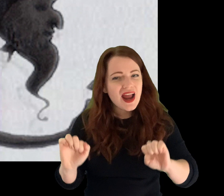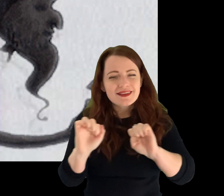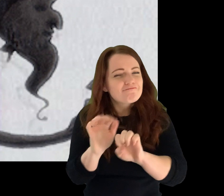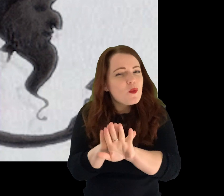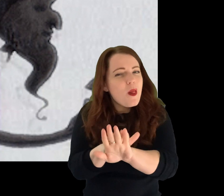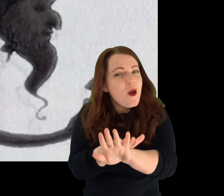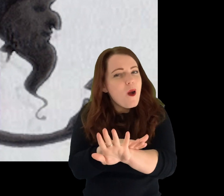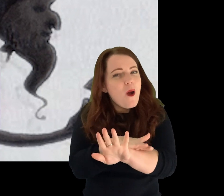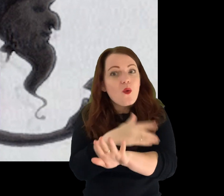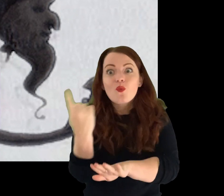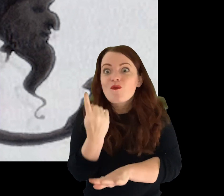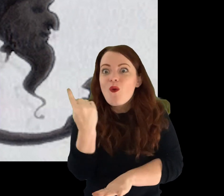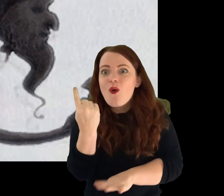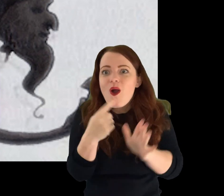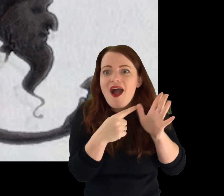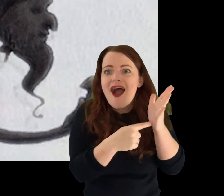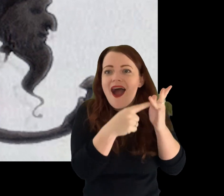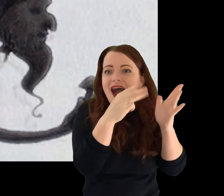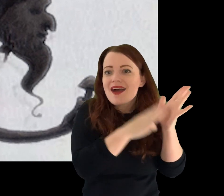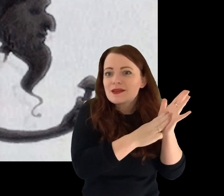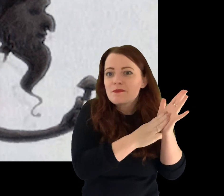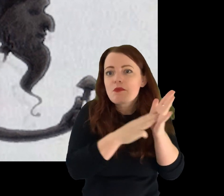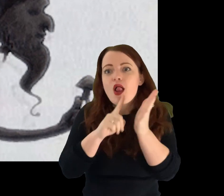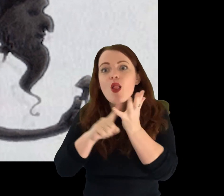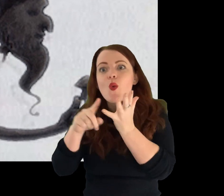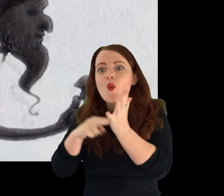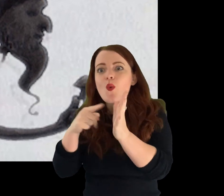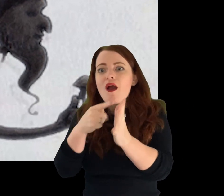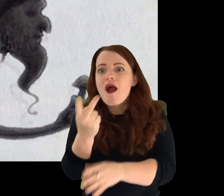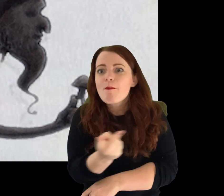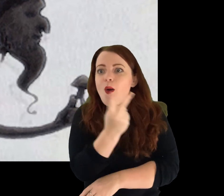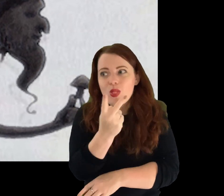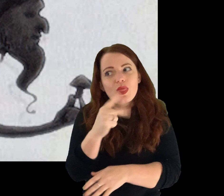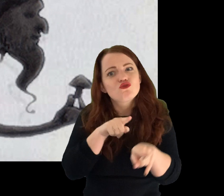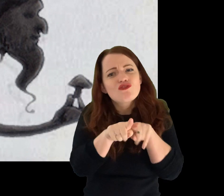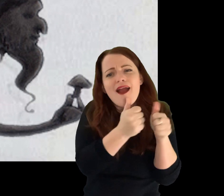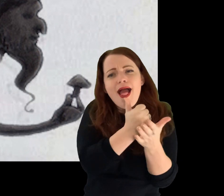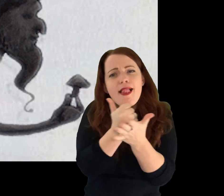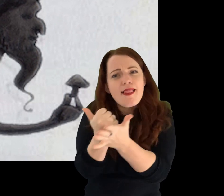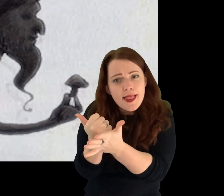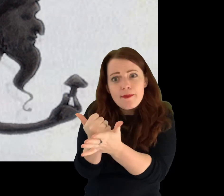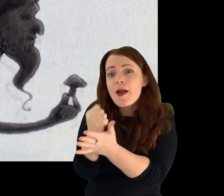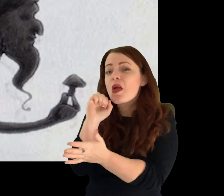for Atom and Luna are trying to help you And help you they will if I’m not mistaken